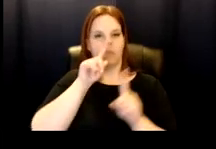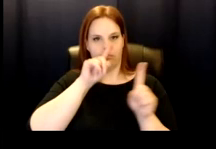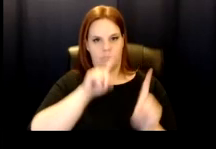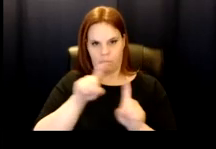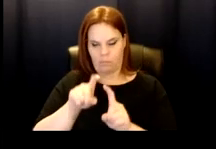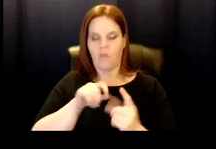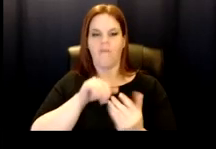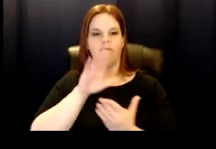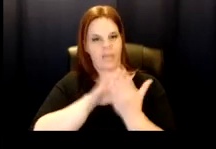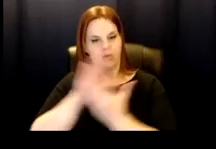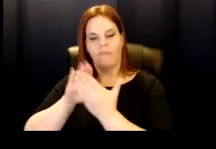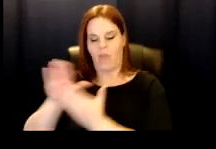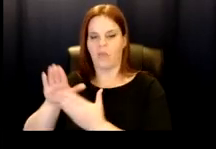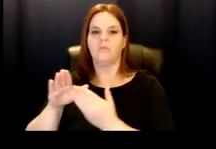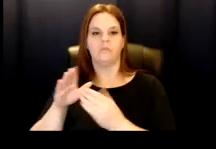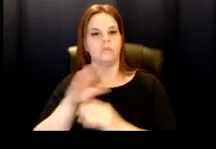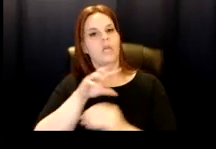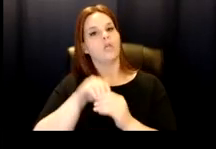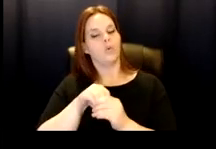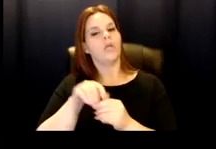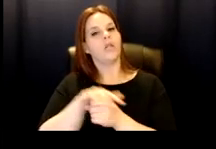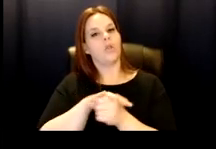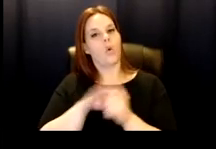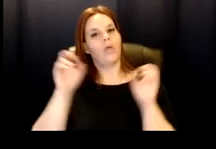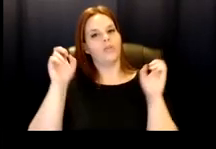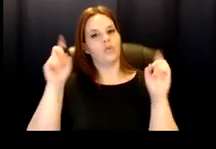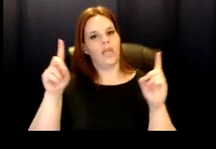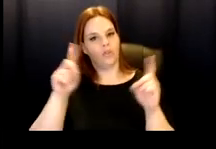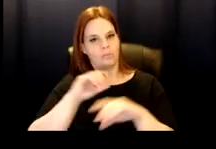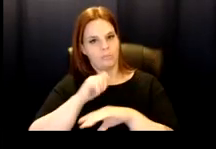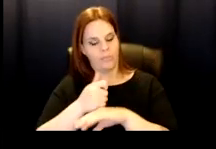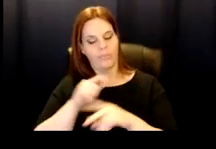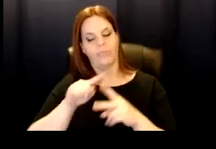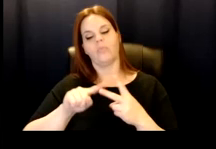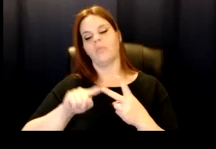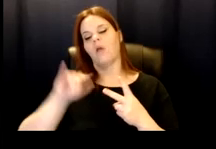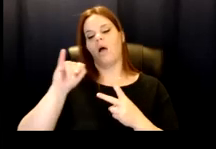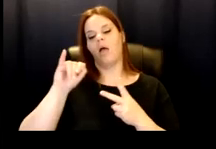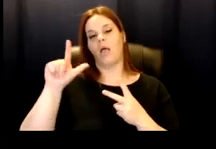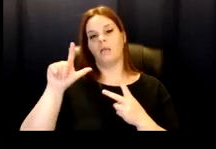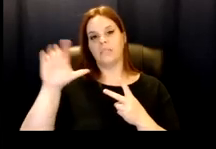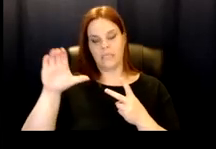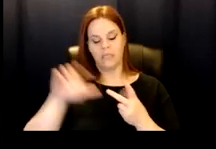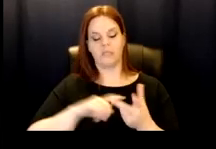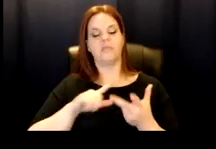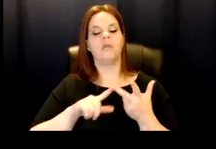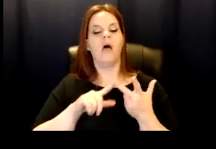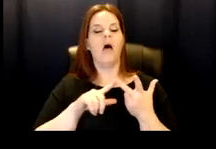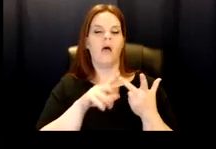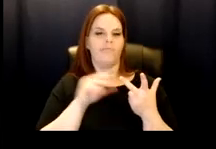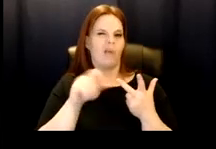the settings which included local education agencies, ILCs, and well as other community